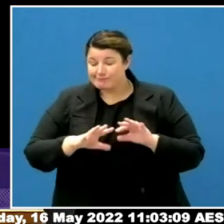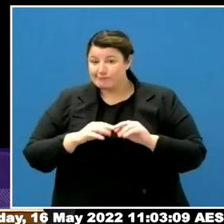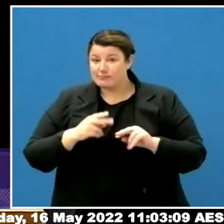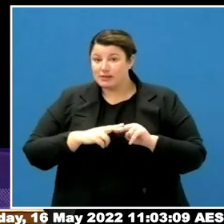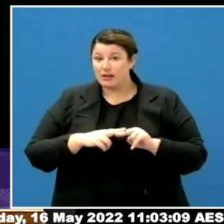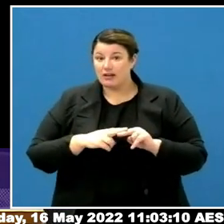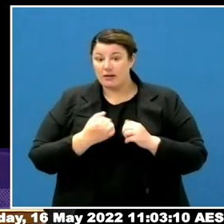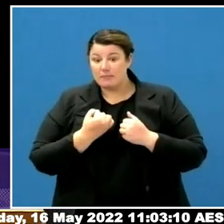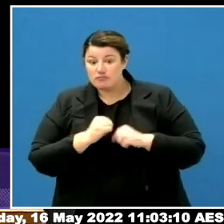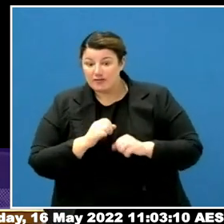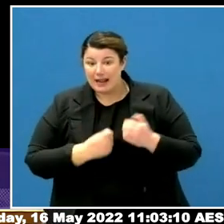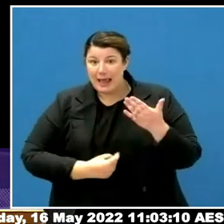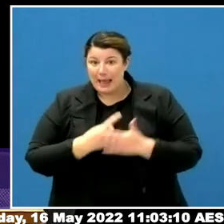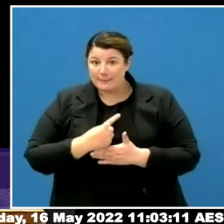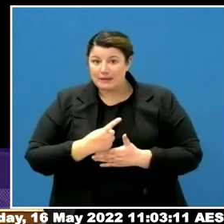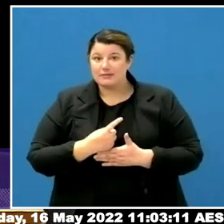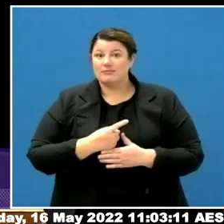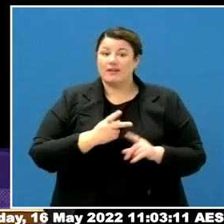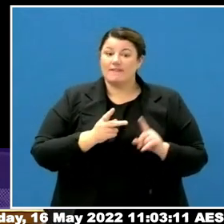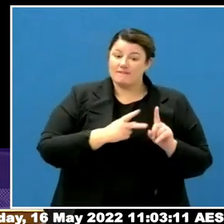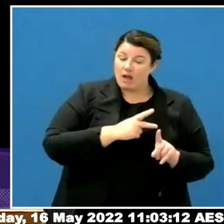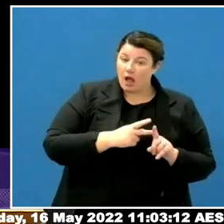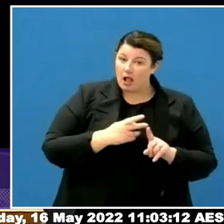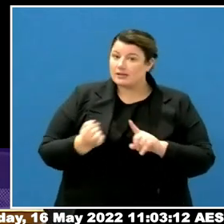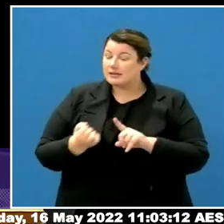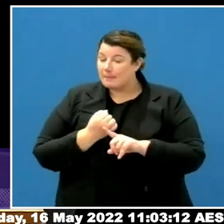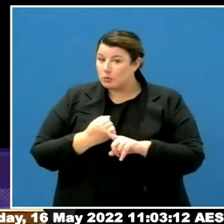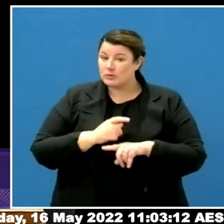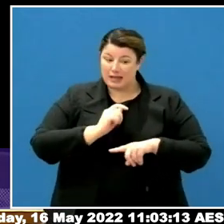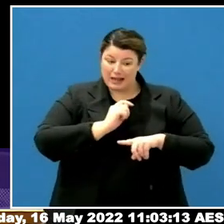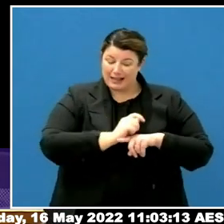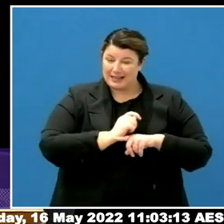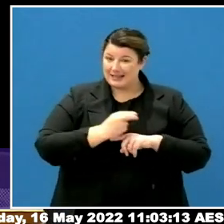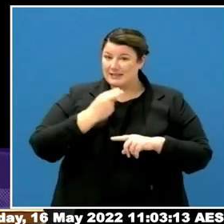exploitation of people with disability for whom it provided services.